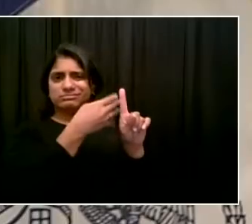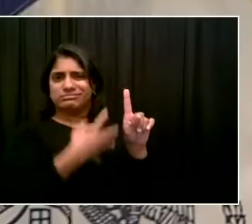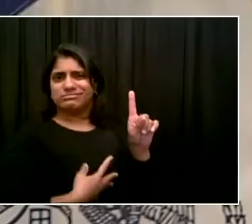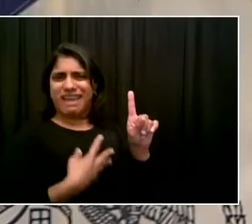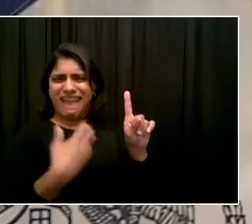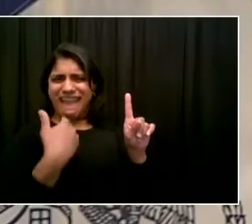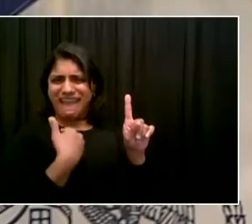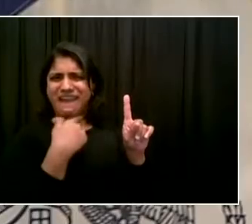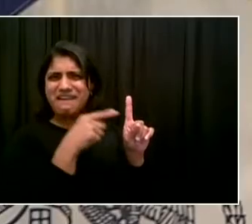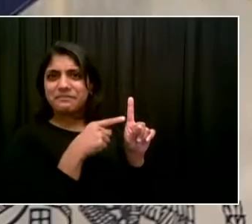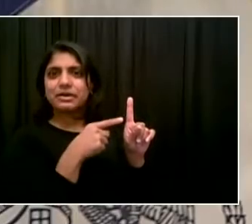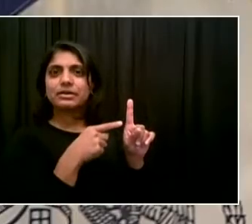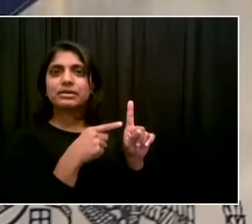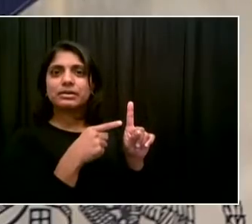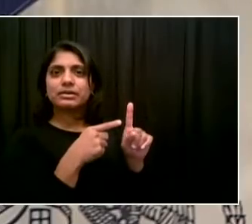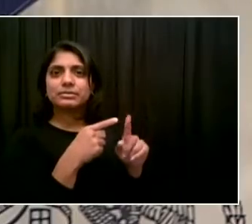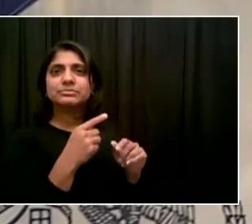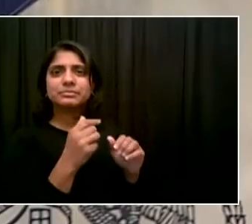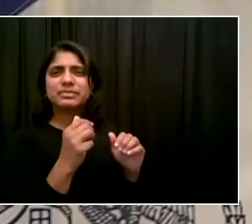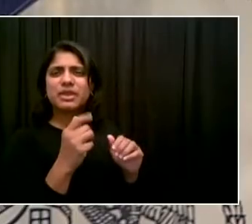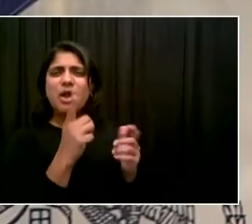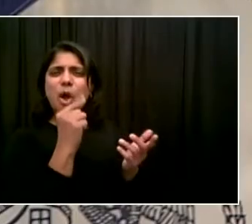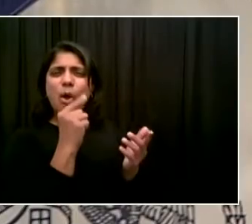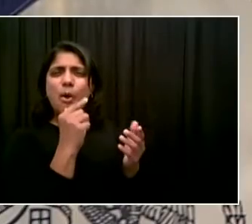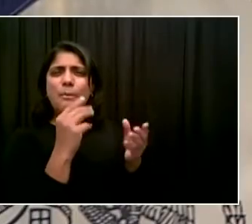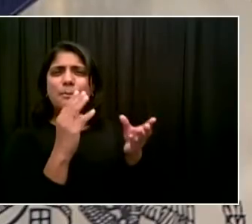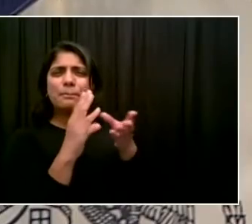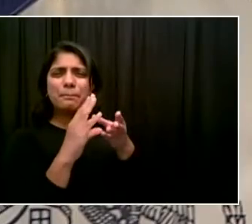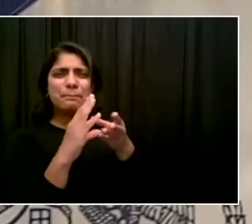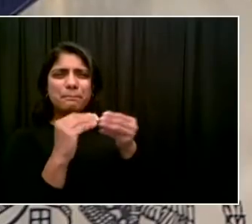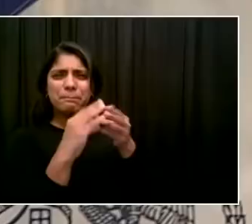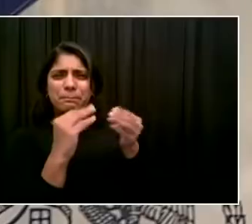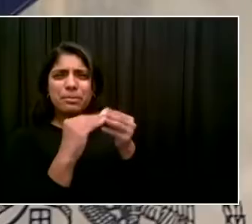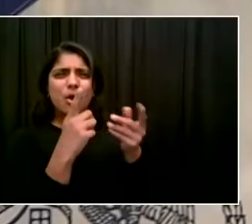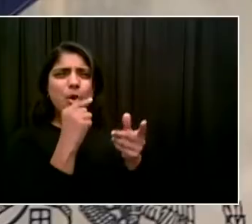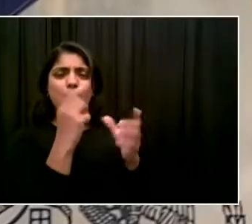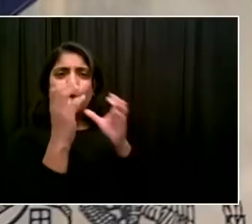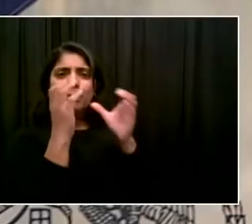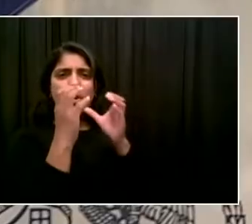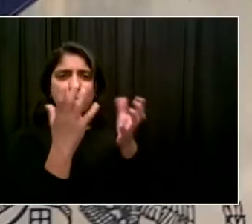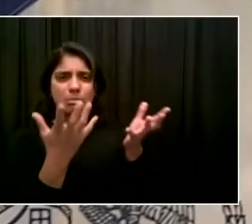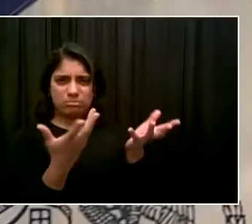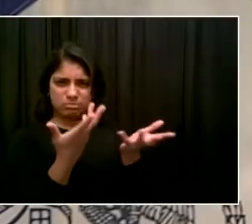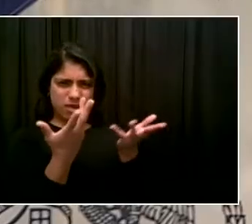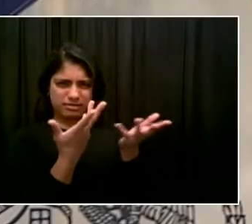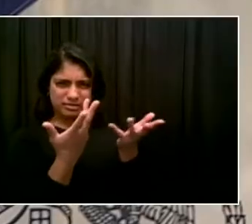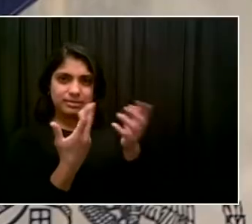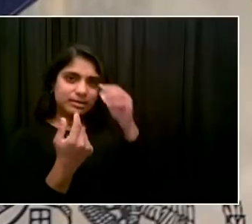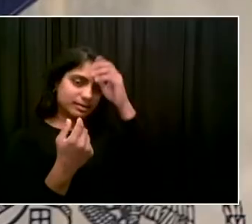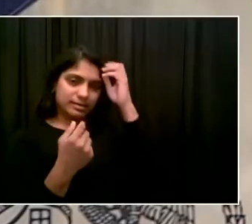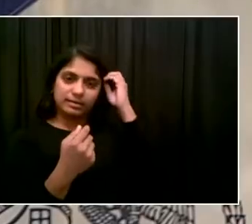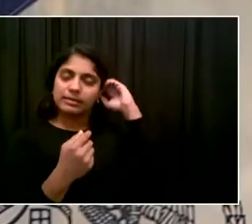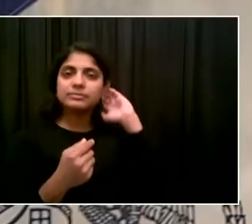I WANT TO EMPHASIZE. FIRST OF ALL, HERE YOU HAVE AN INCOMING MAYOR W DHOEEPLY